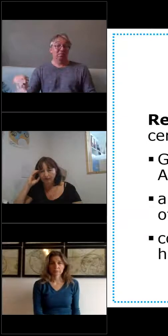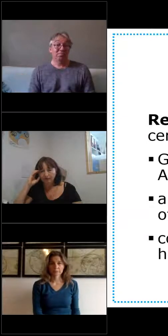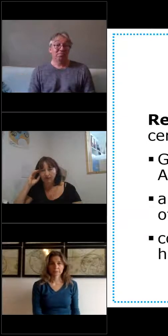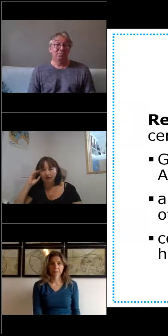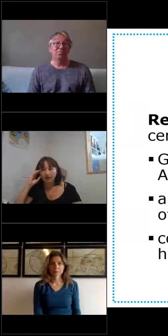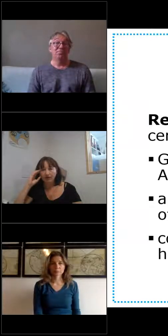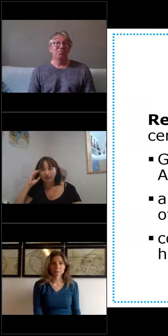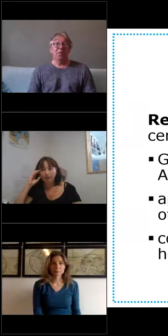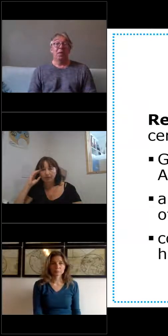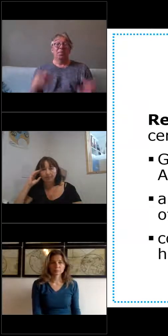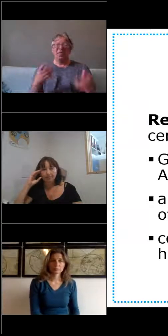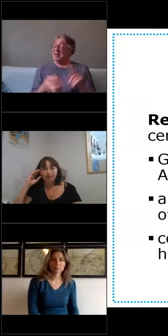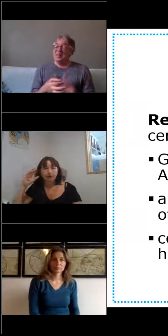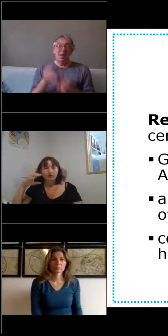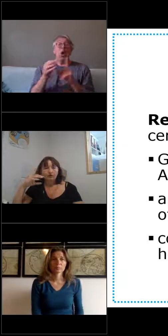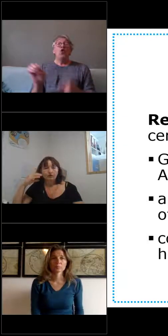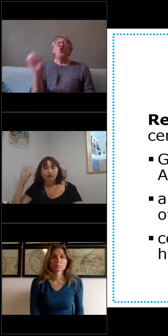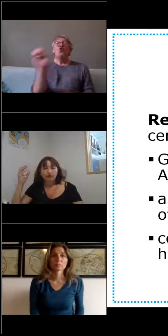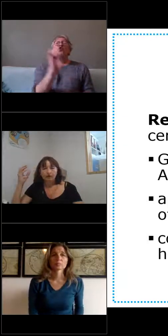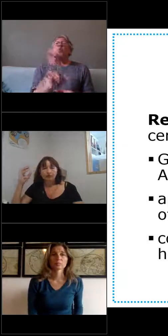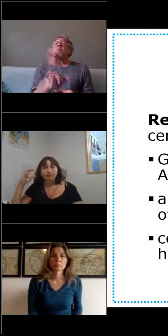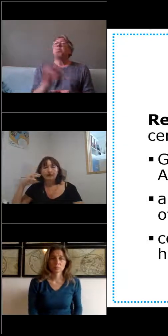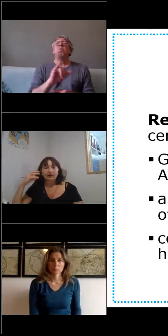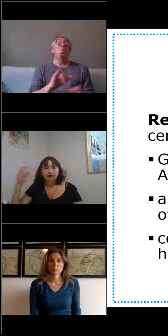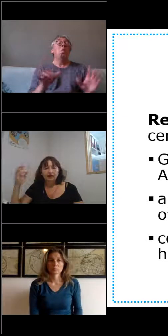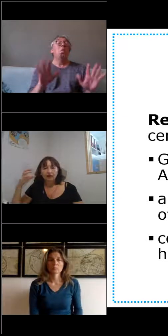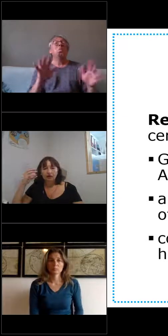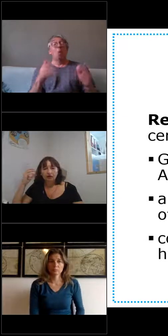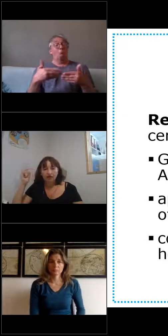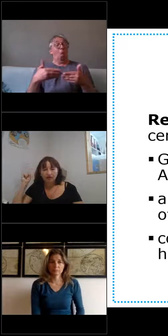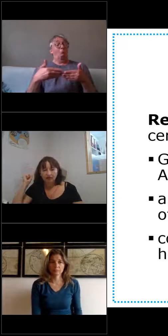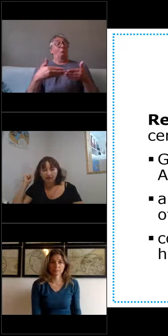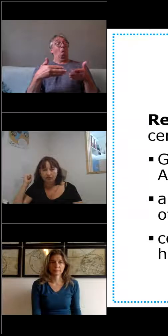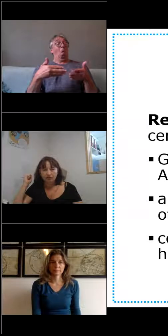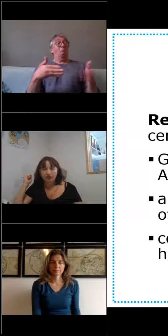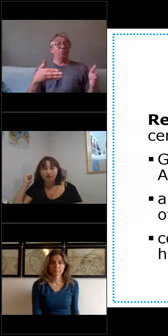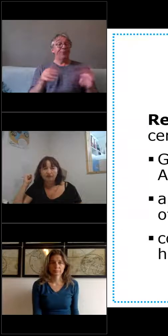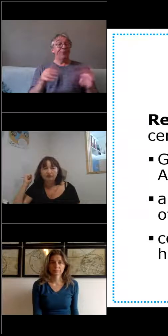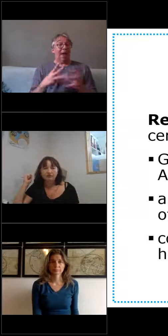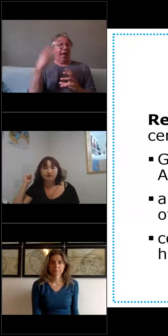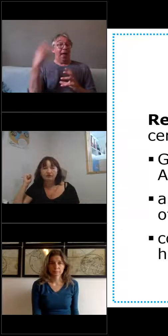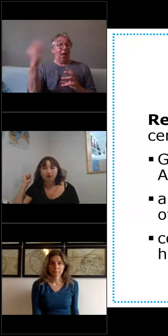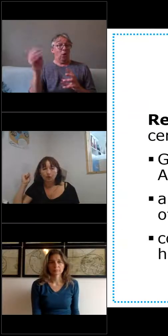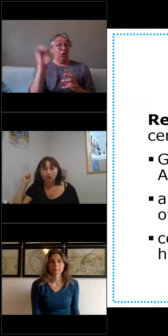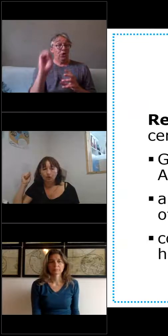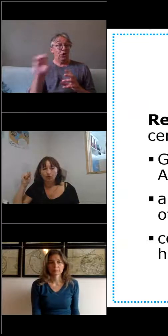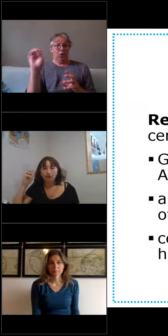But still the planning and organisation is going on.